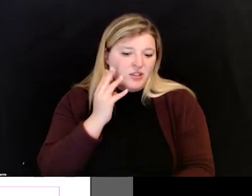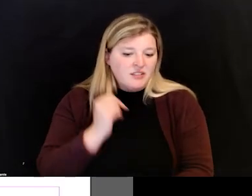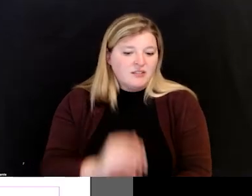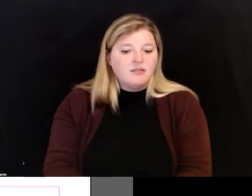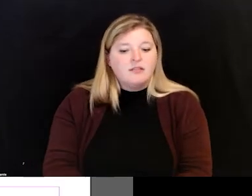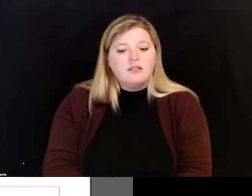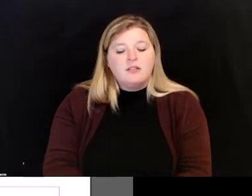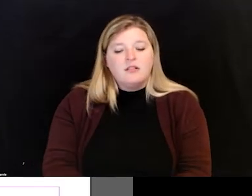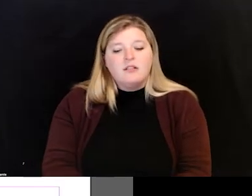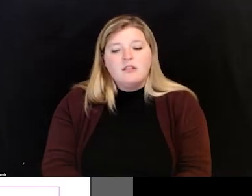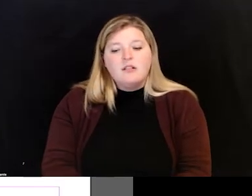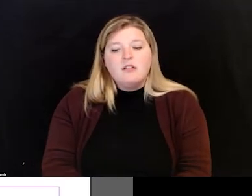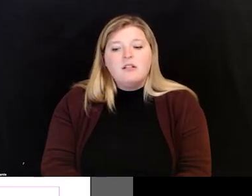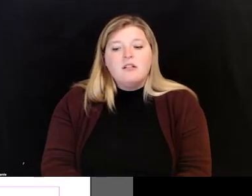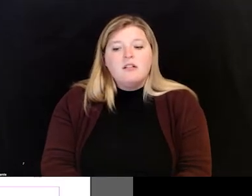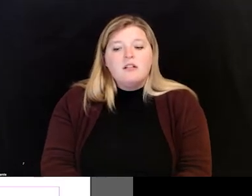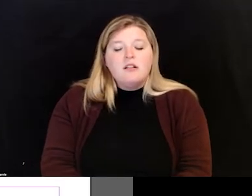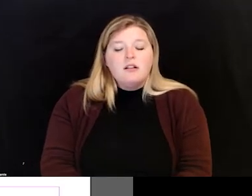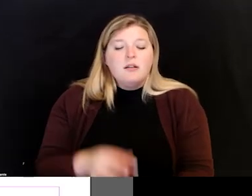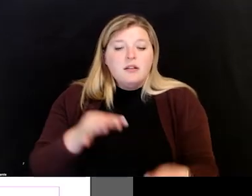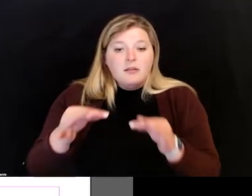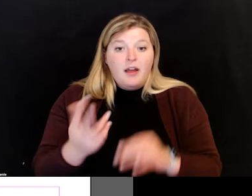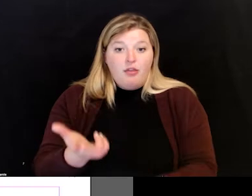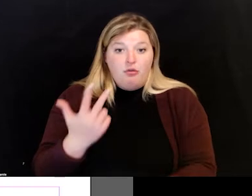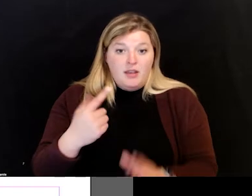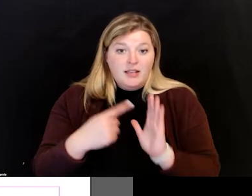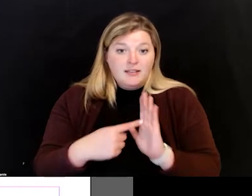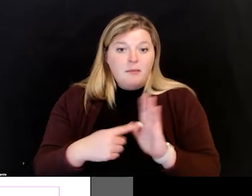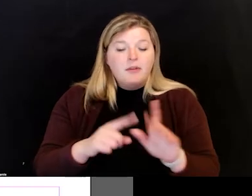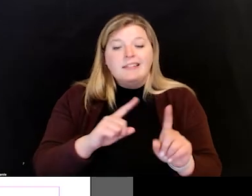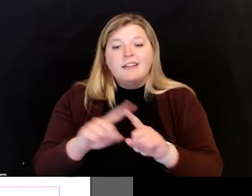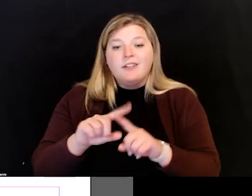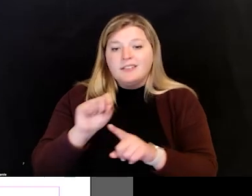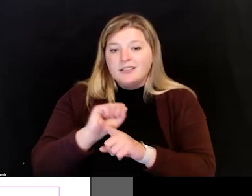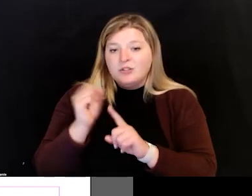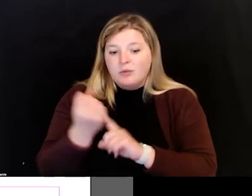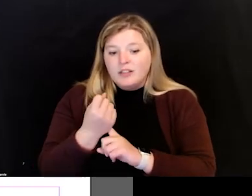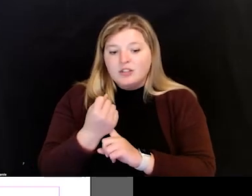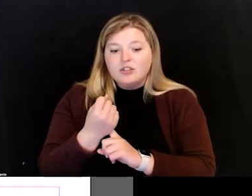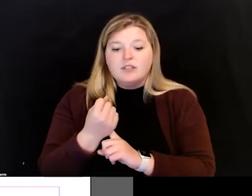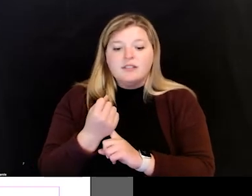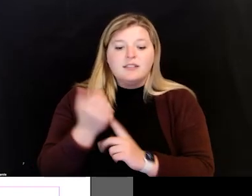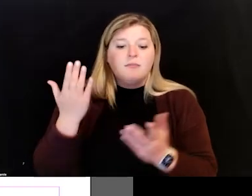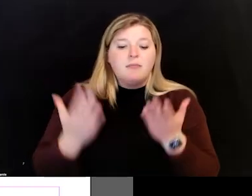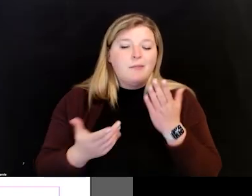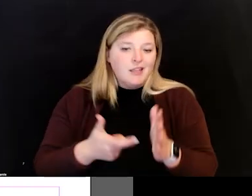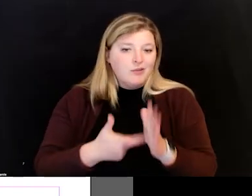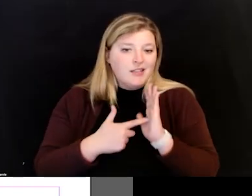So I'm going to share three examples now of different situations where you need to work around accessibility issues